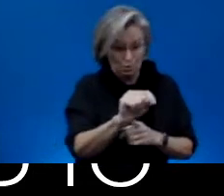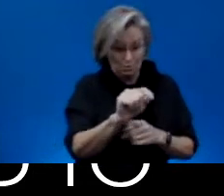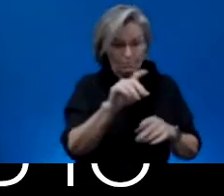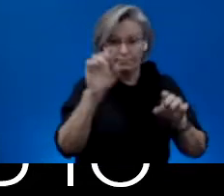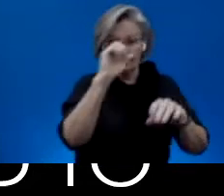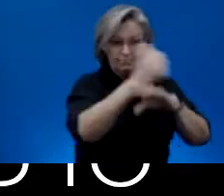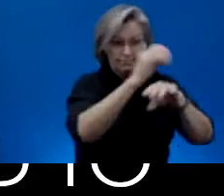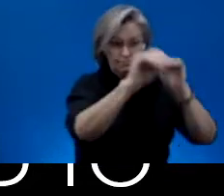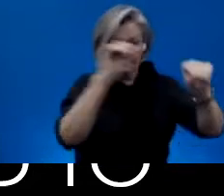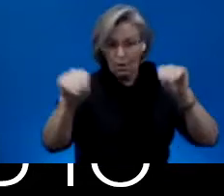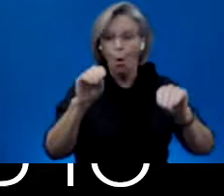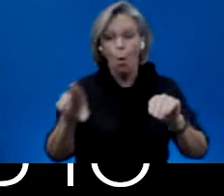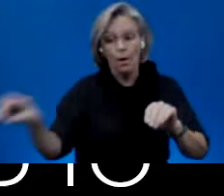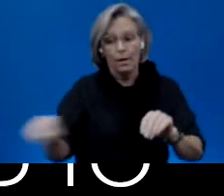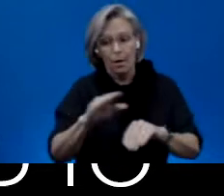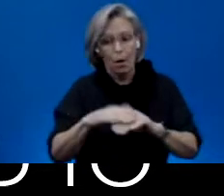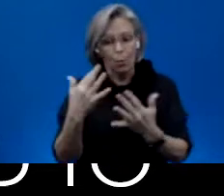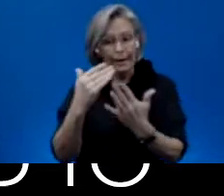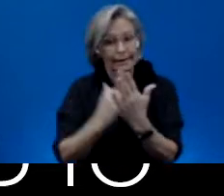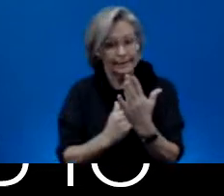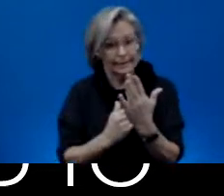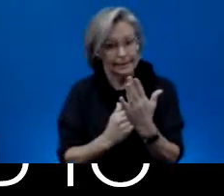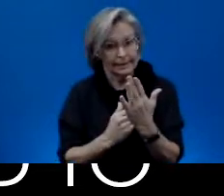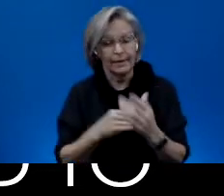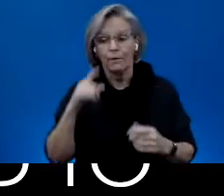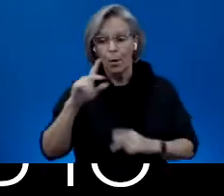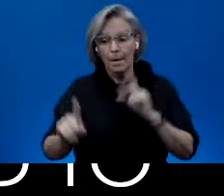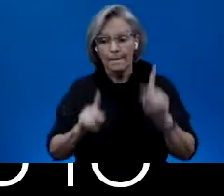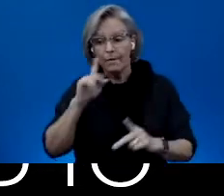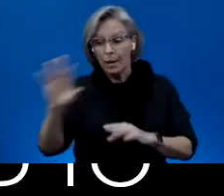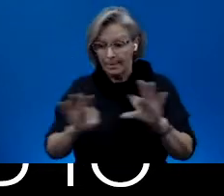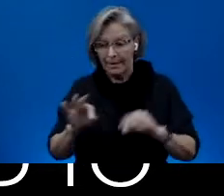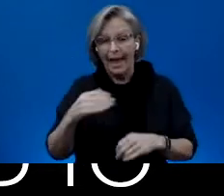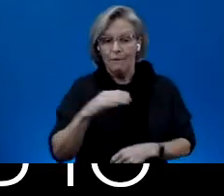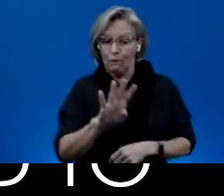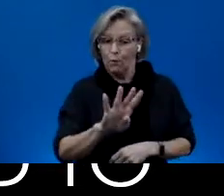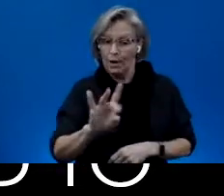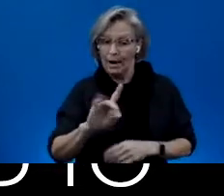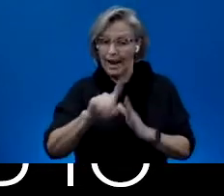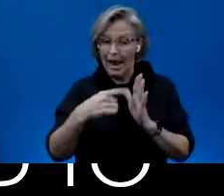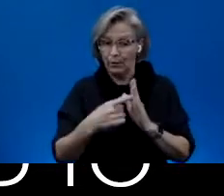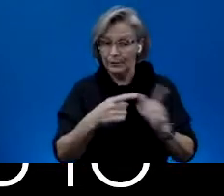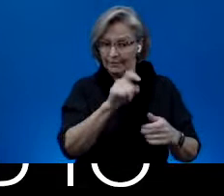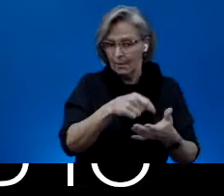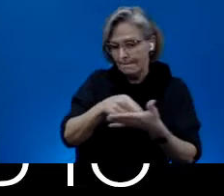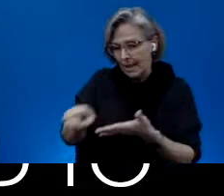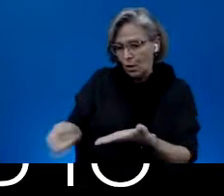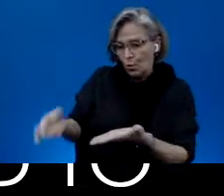And then what happens is those people who were selected for a slot have 48 hours to pay their registration fee.